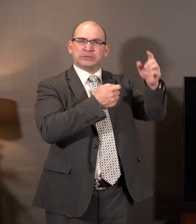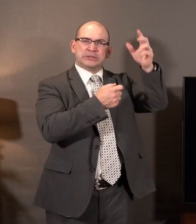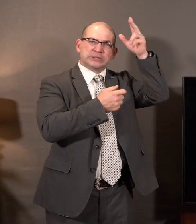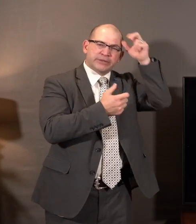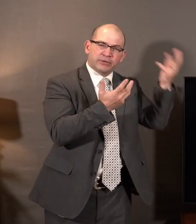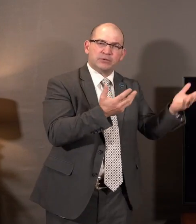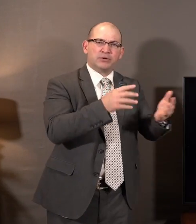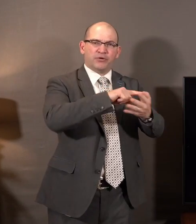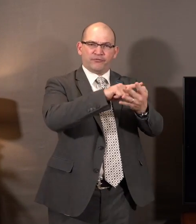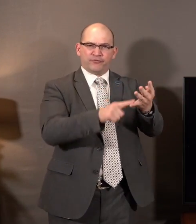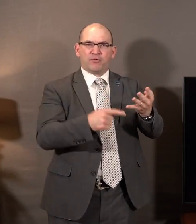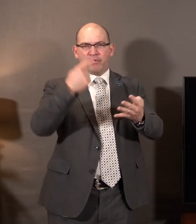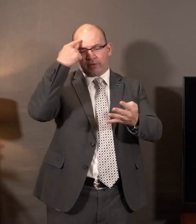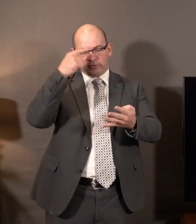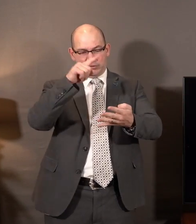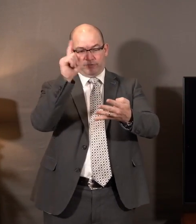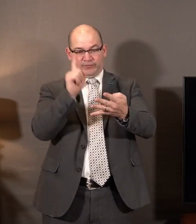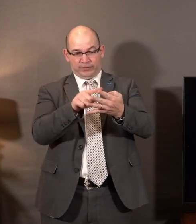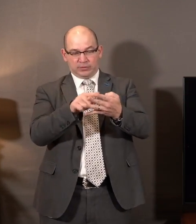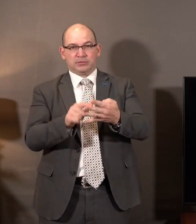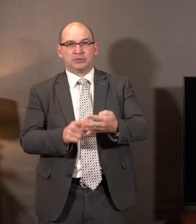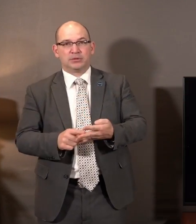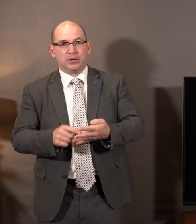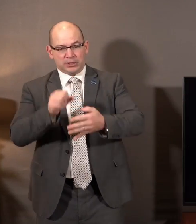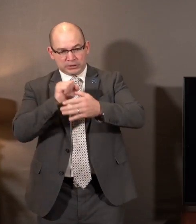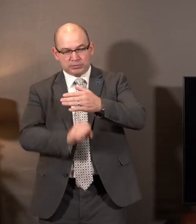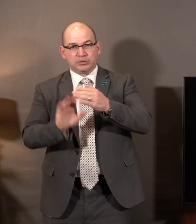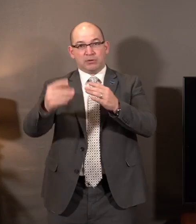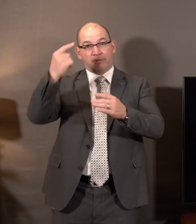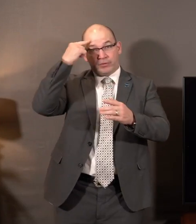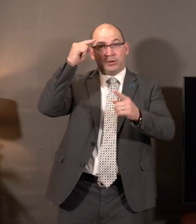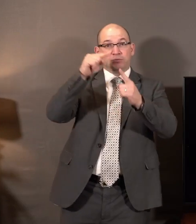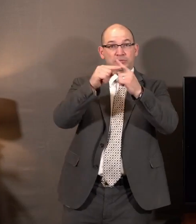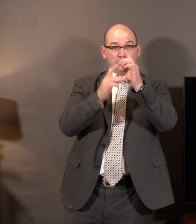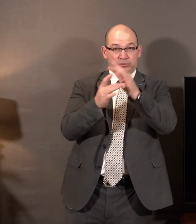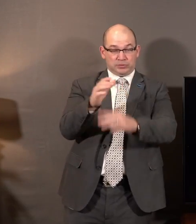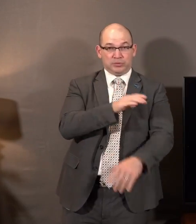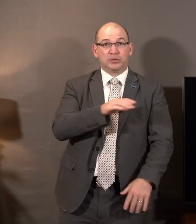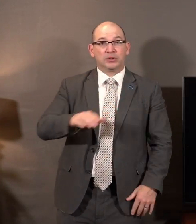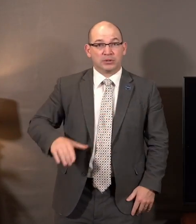four quick thoughts number one submit your thoughts to Christ come back to